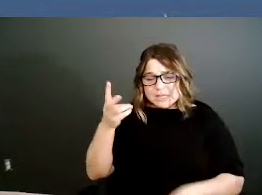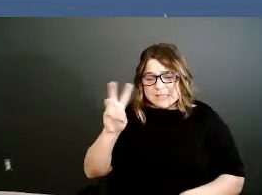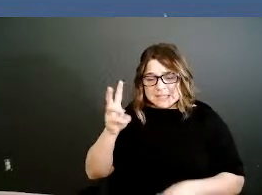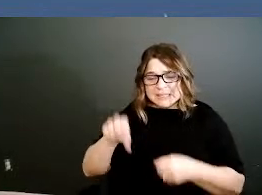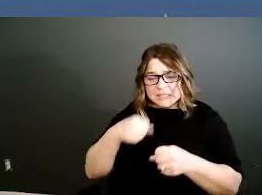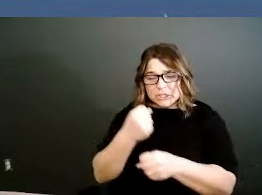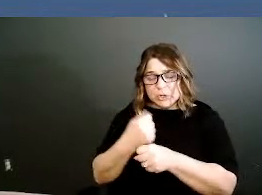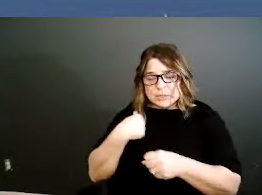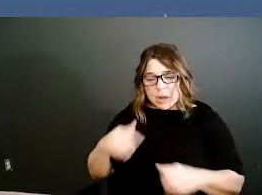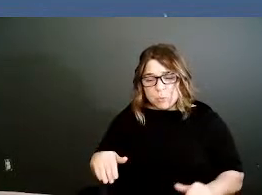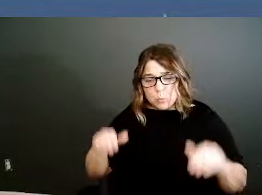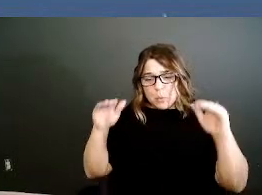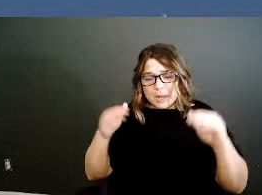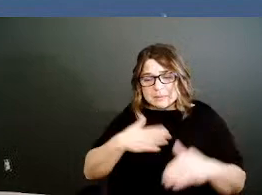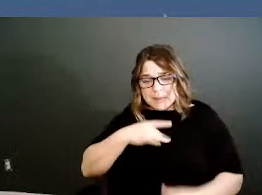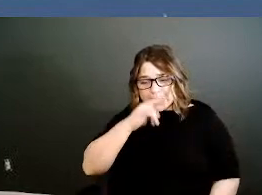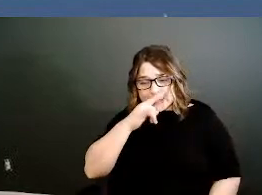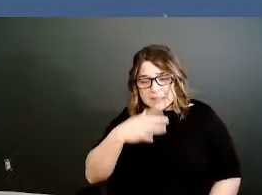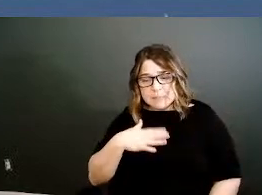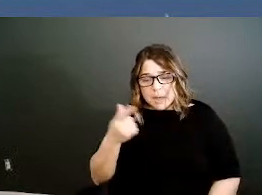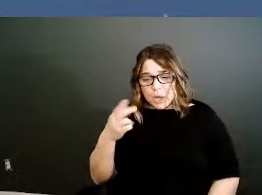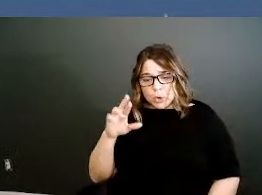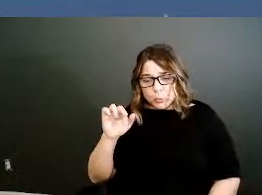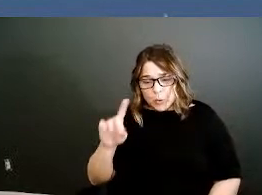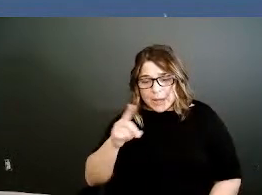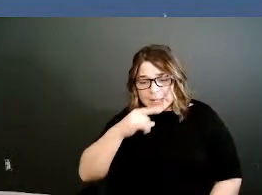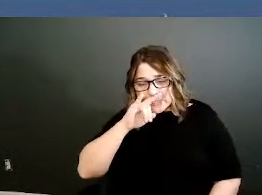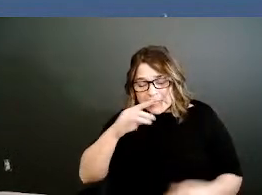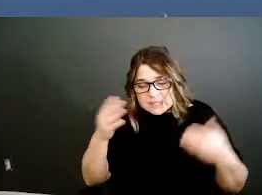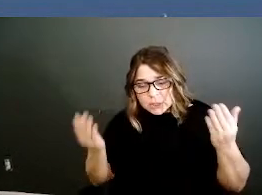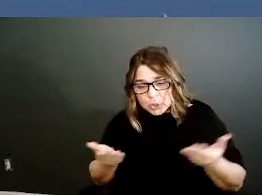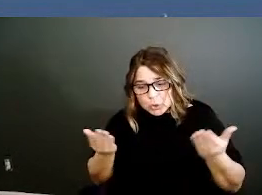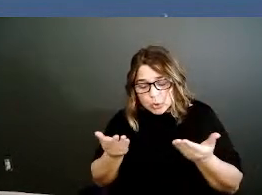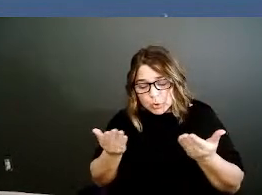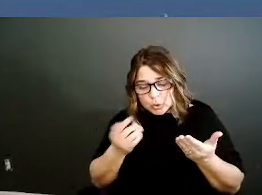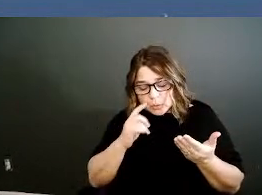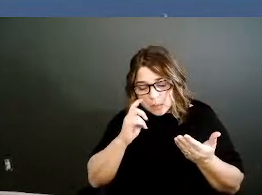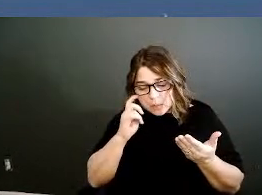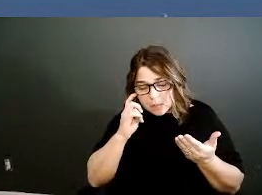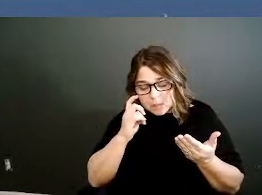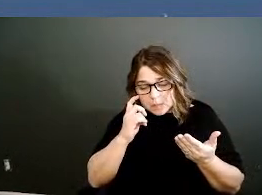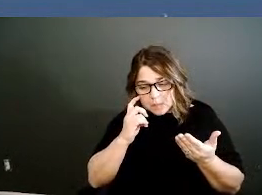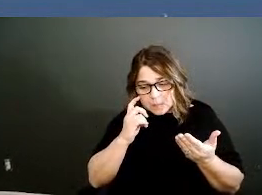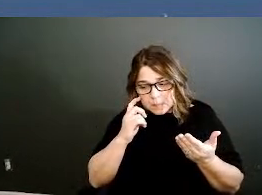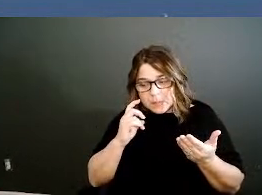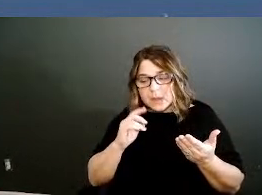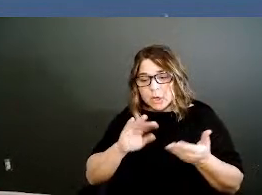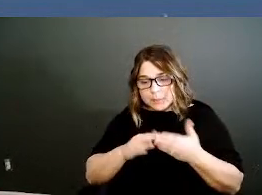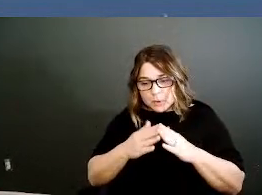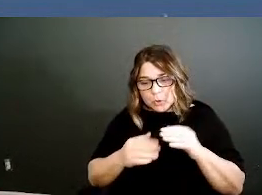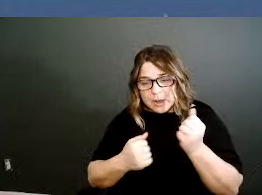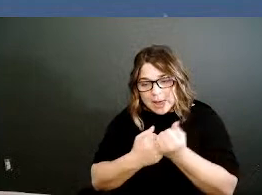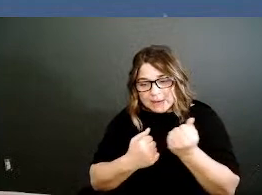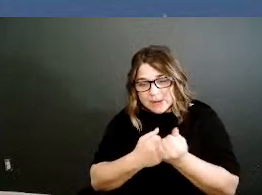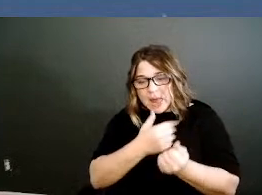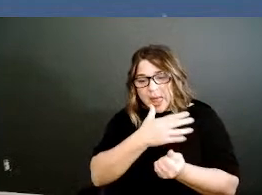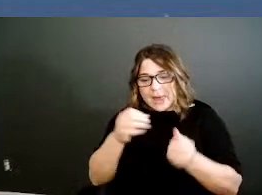COMMUNITY ADVOCATE FOR ADVOCATES FOR SOMALIA, OUR NEIGHBORHOOD HAS BEEN OVERLOOKED FOR TOO LONG.